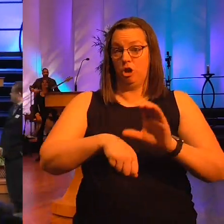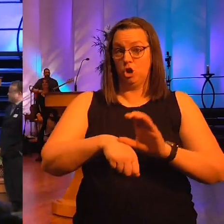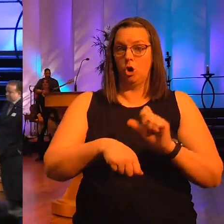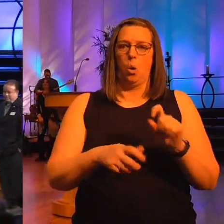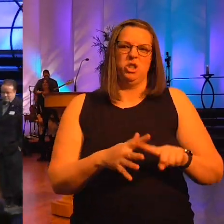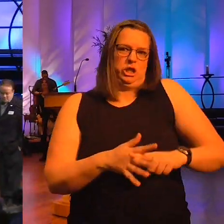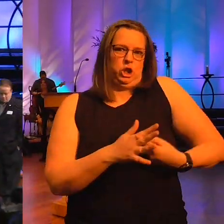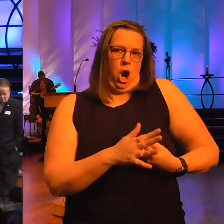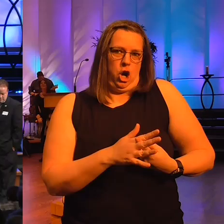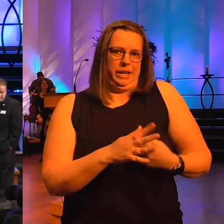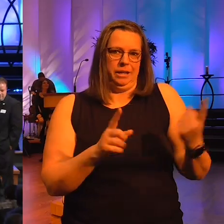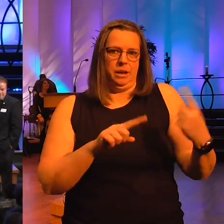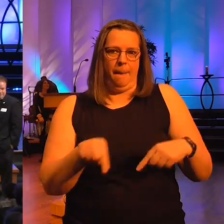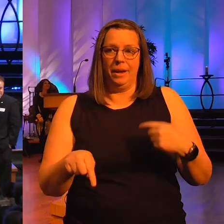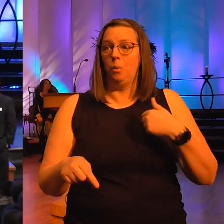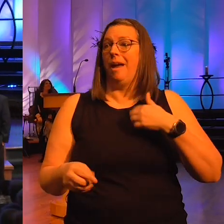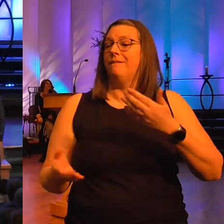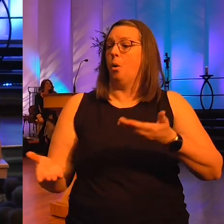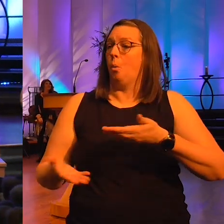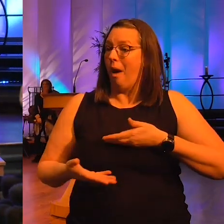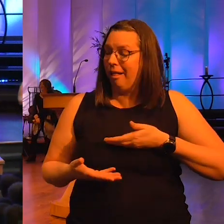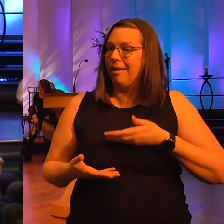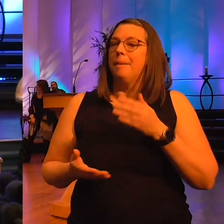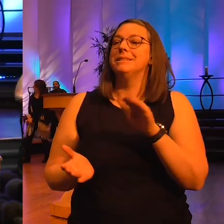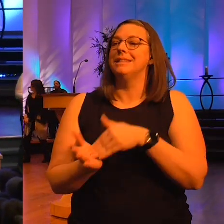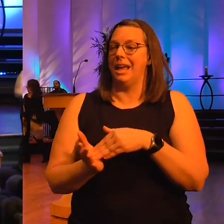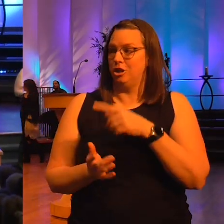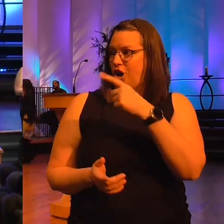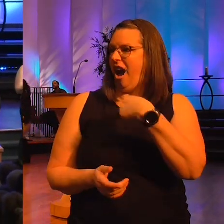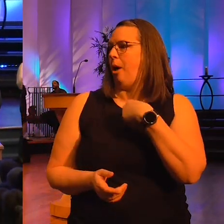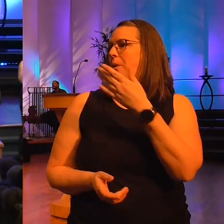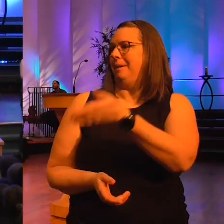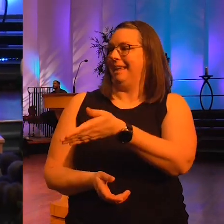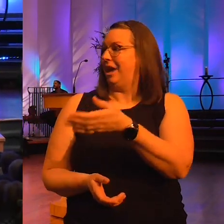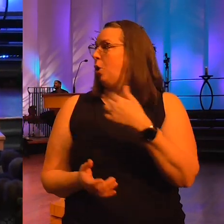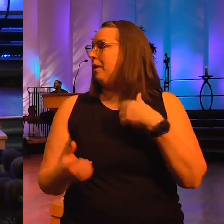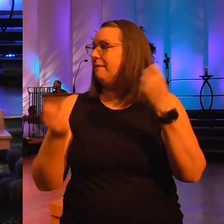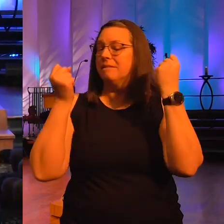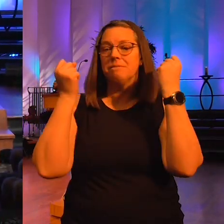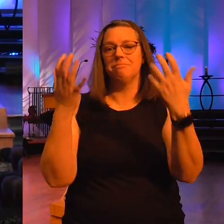lobby and I will be there after the service we have lots of great information of uh all